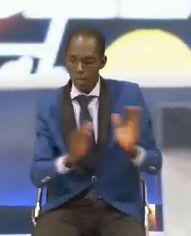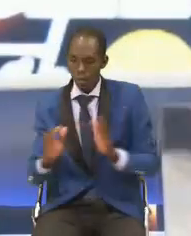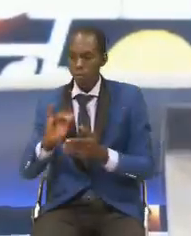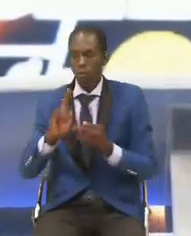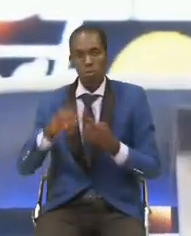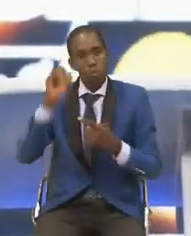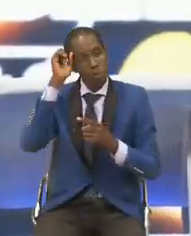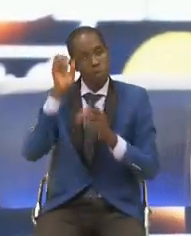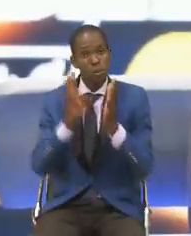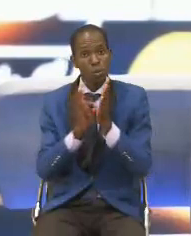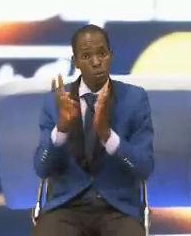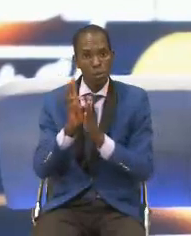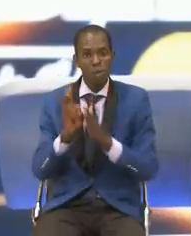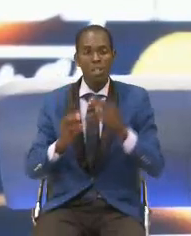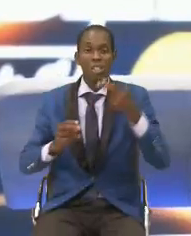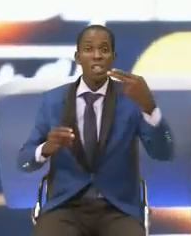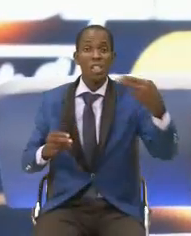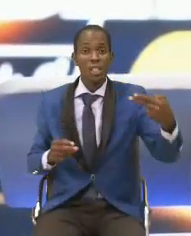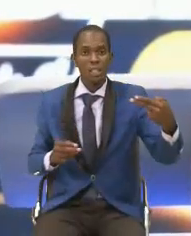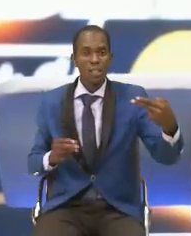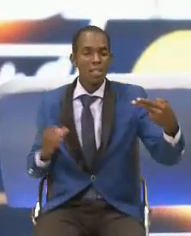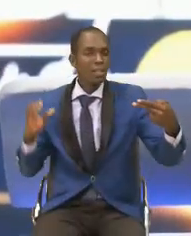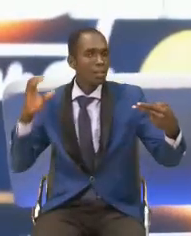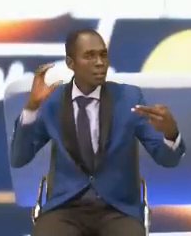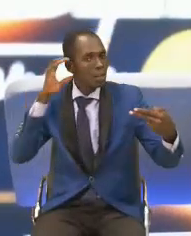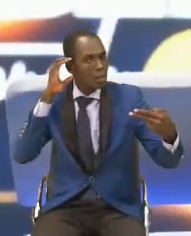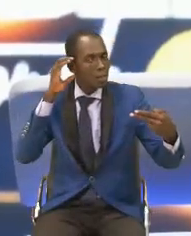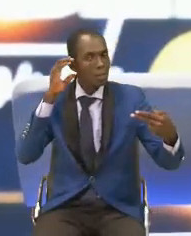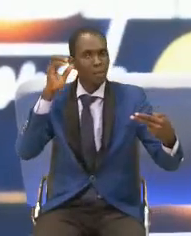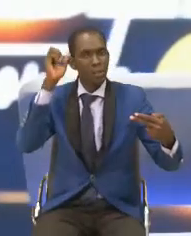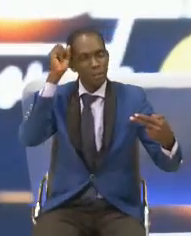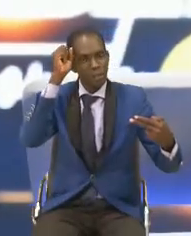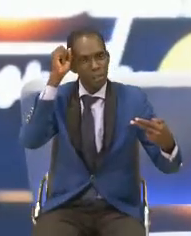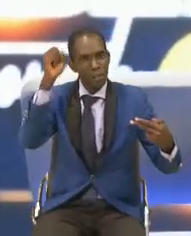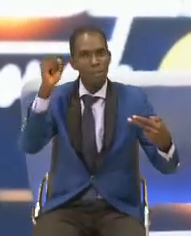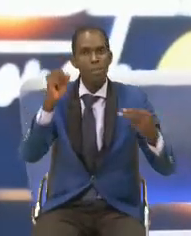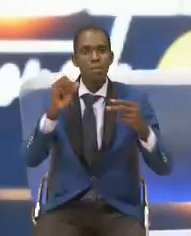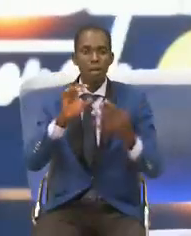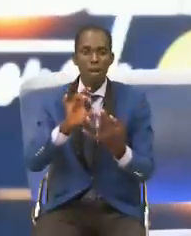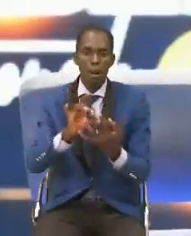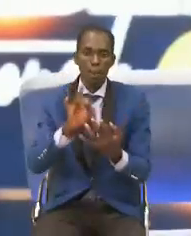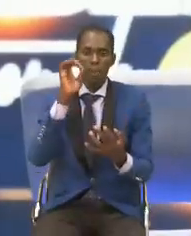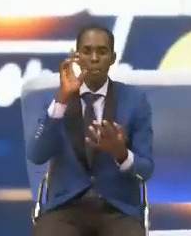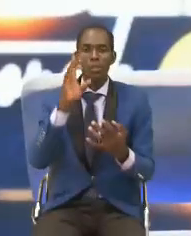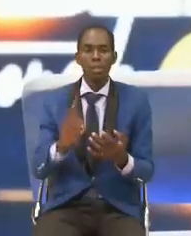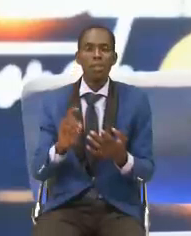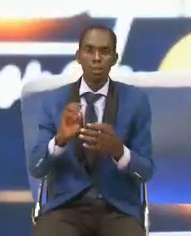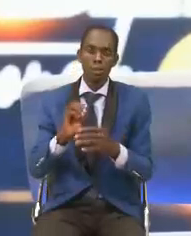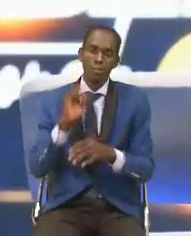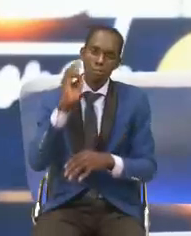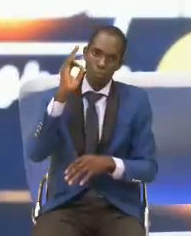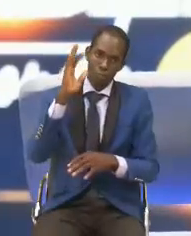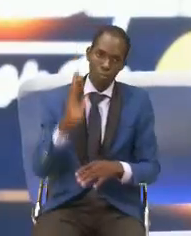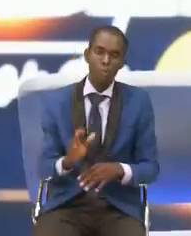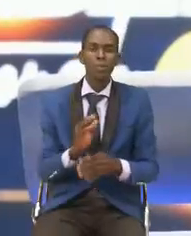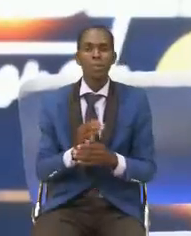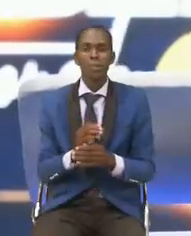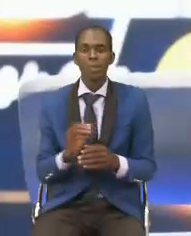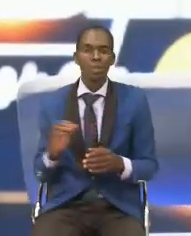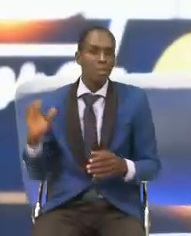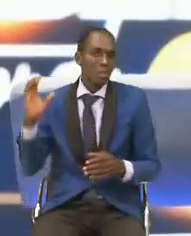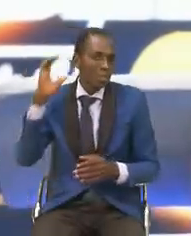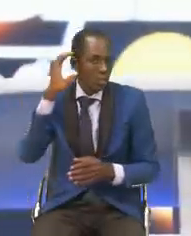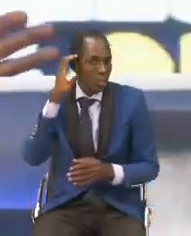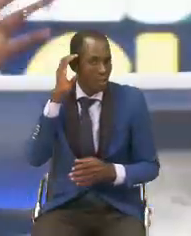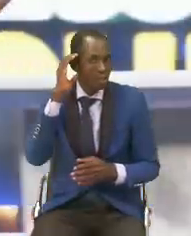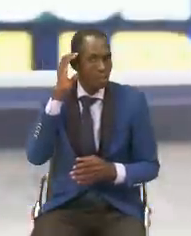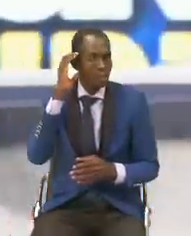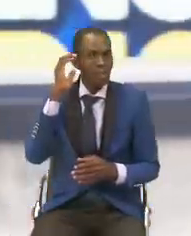as sick according to his will here now each hear his appointed witnesses